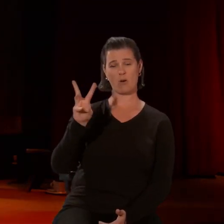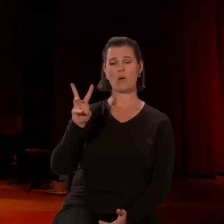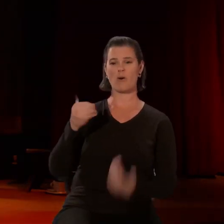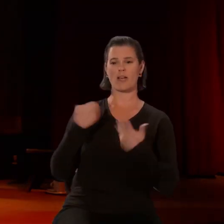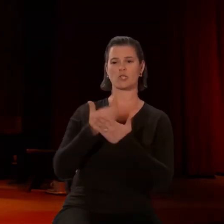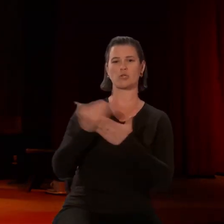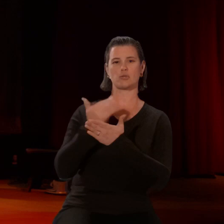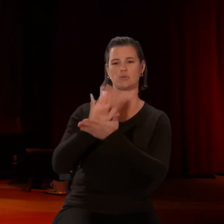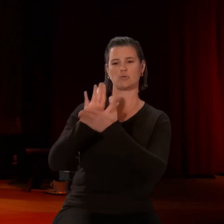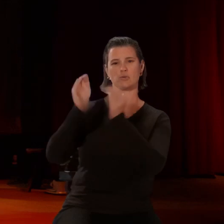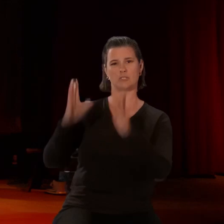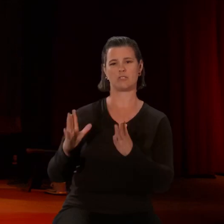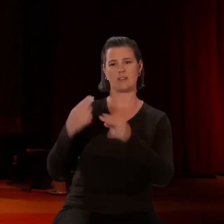by the name of Ichabod Crane.